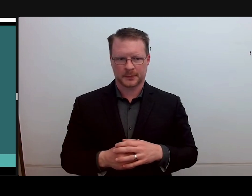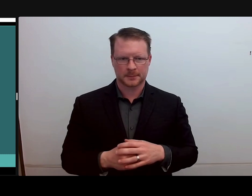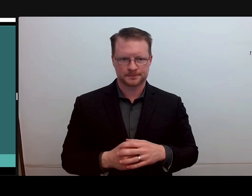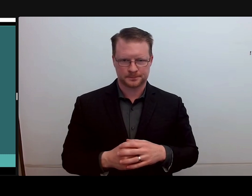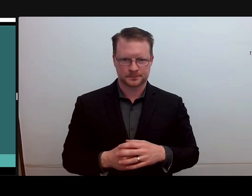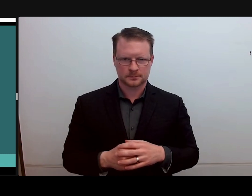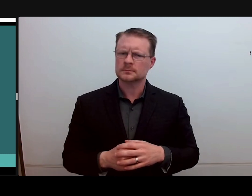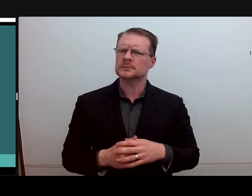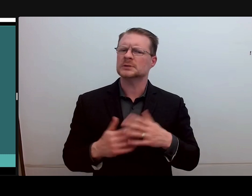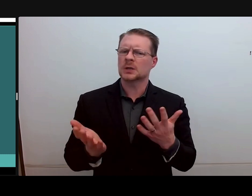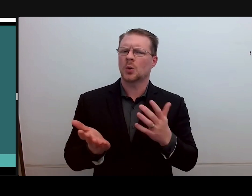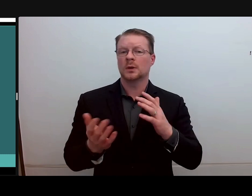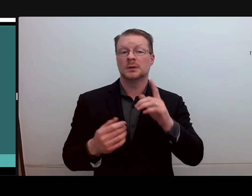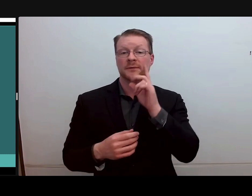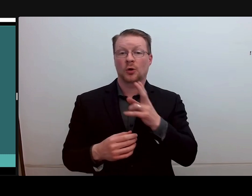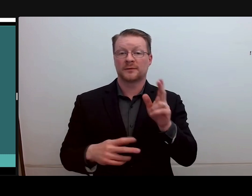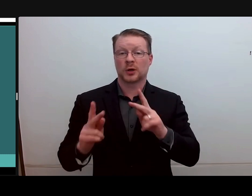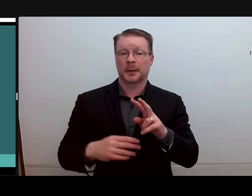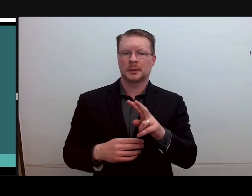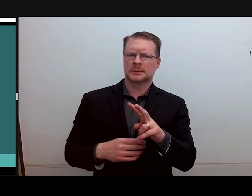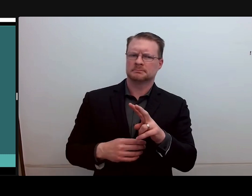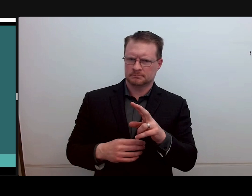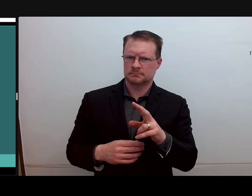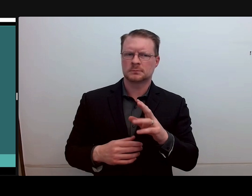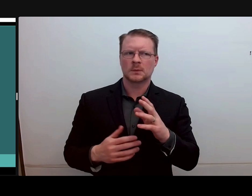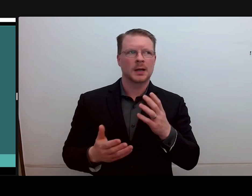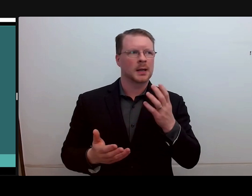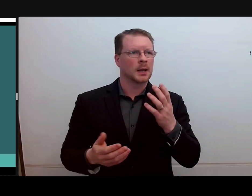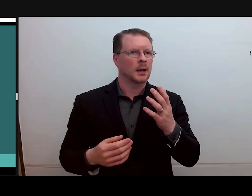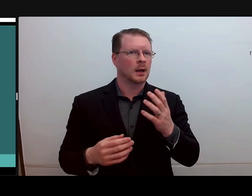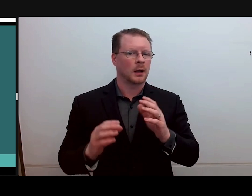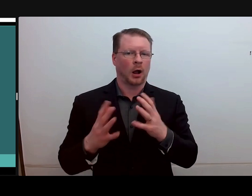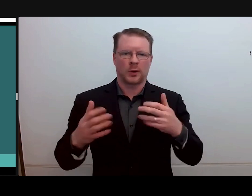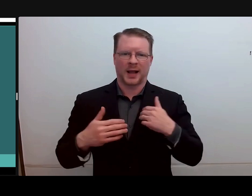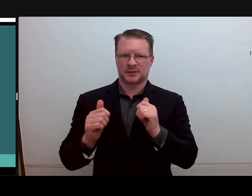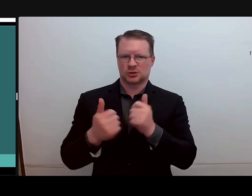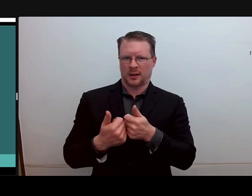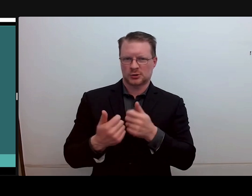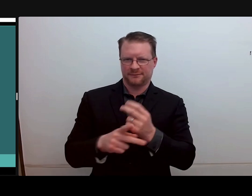that things had essentially not changed in that time. So deaf and hard-of-hearing people already